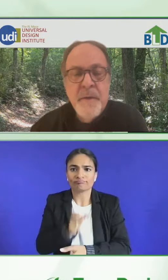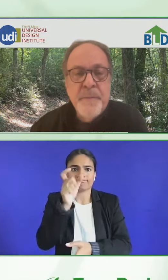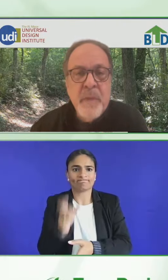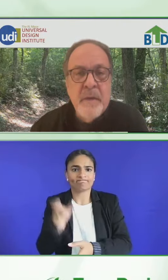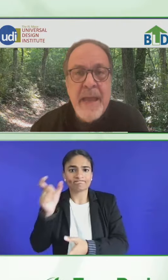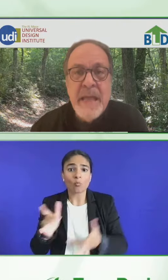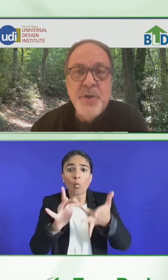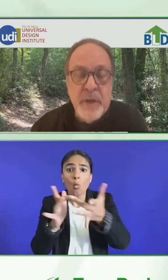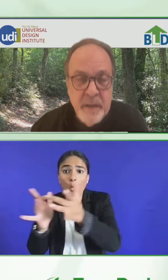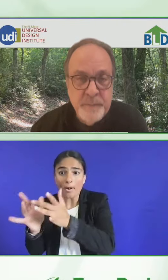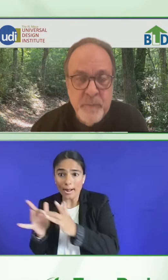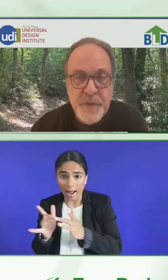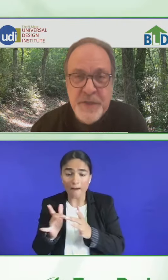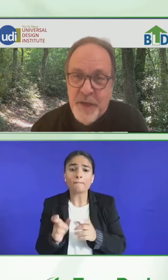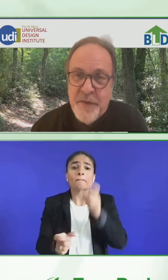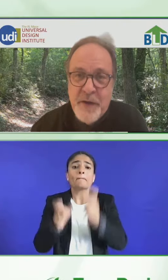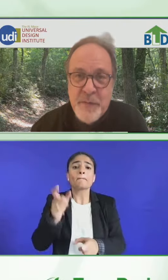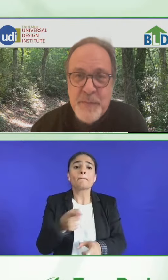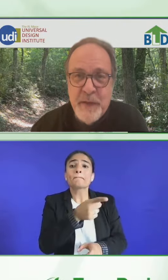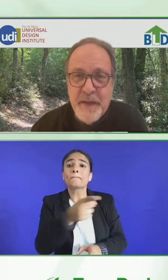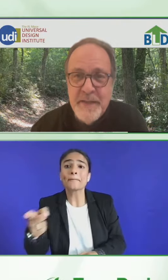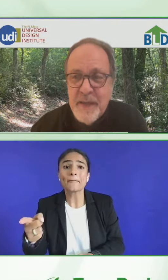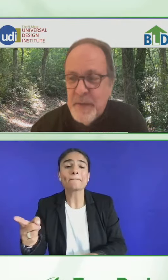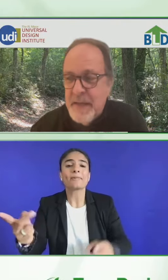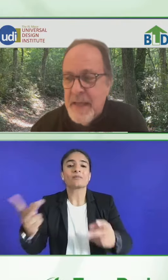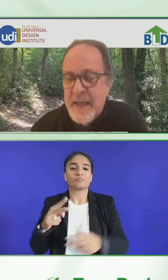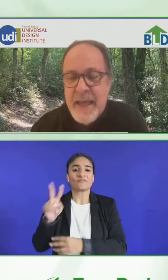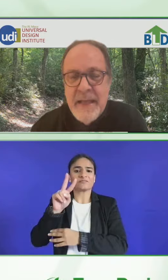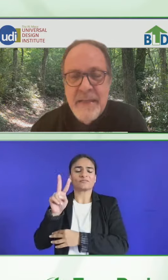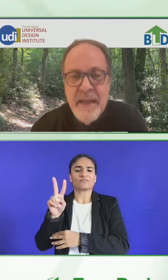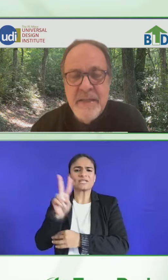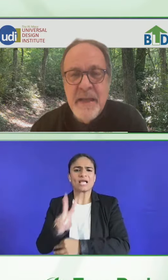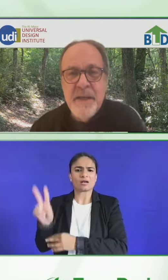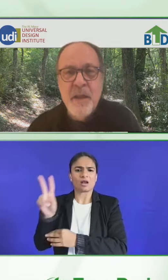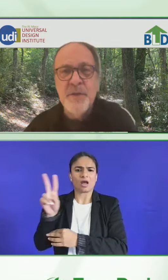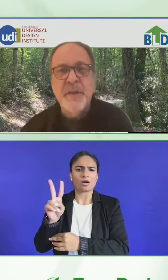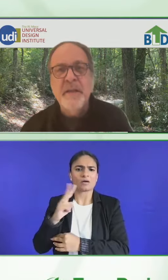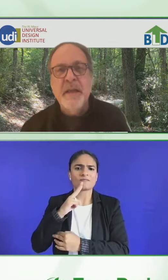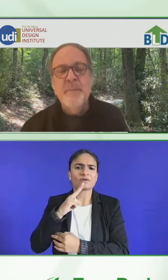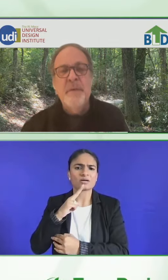Ageing, which is another area we spent a lot of time income and technology.